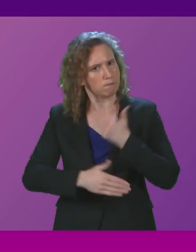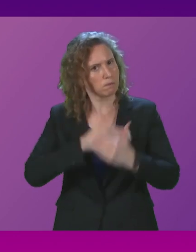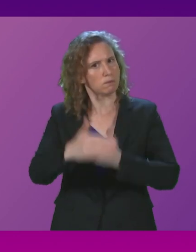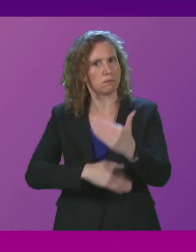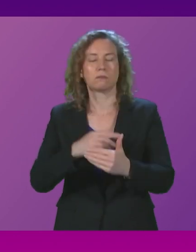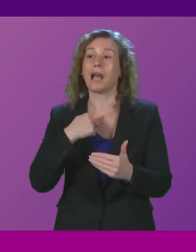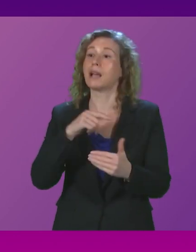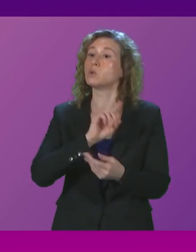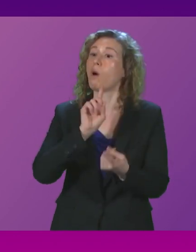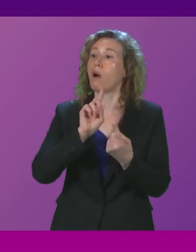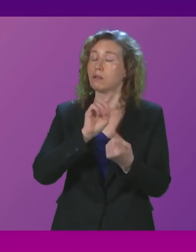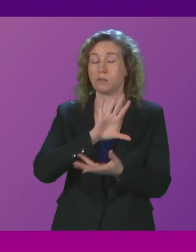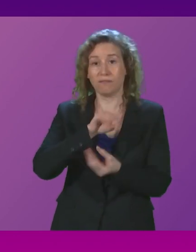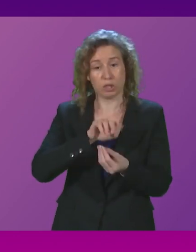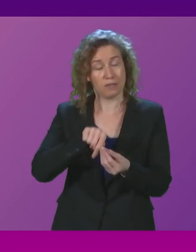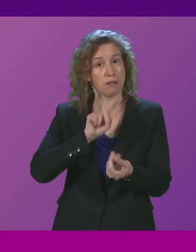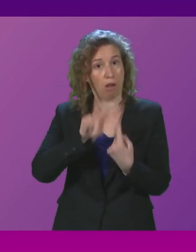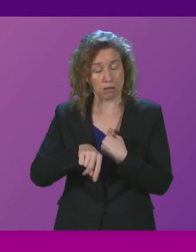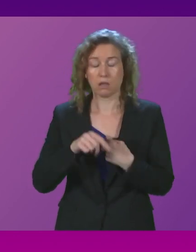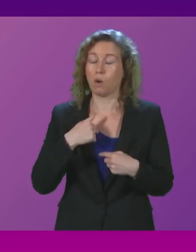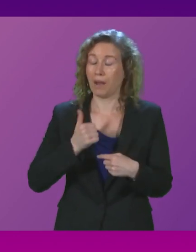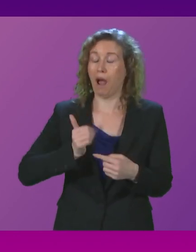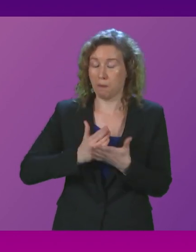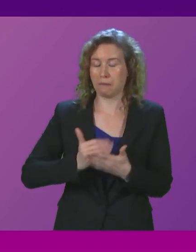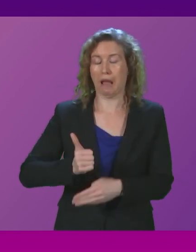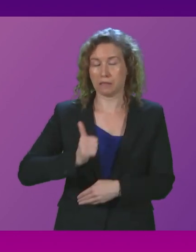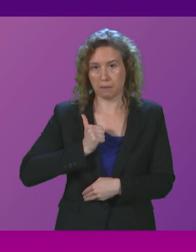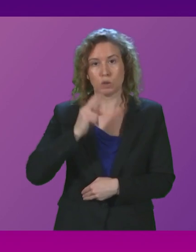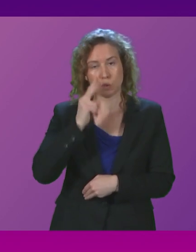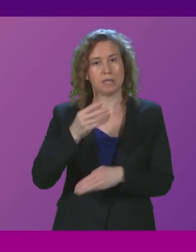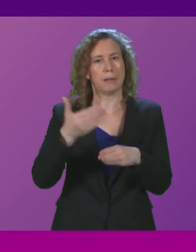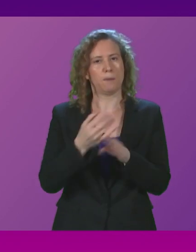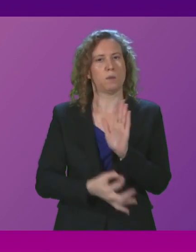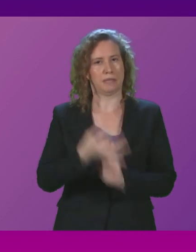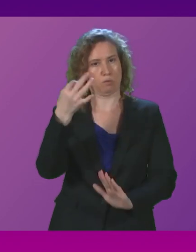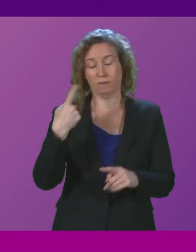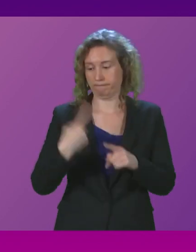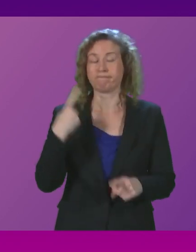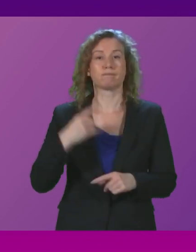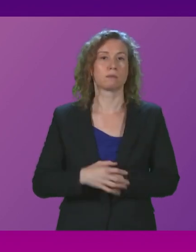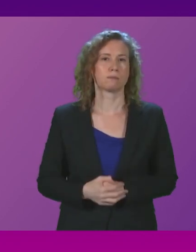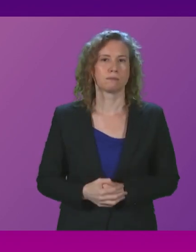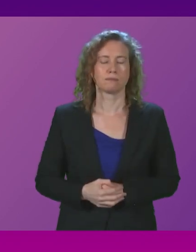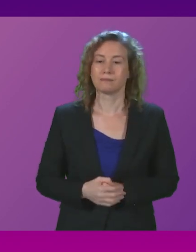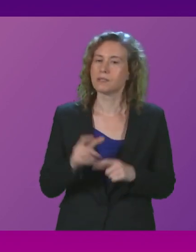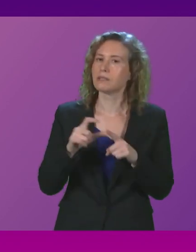To end my answer where I started, we expect to see performance improve immediately.